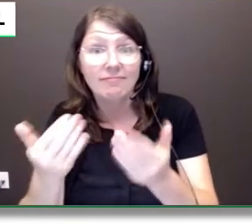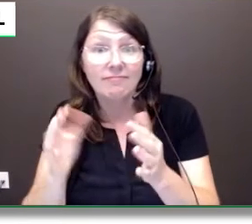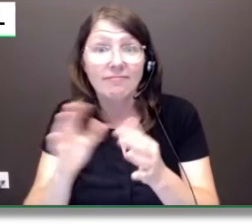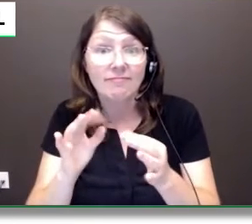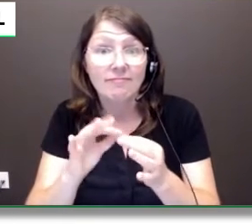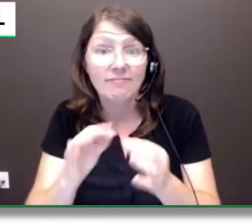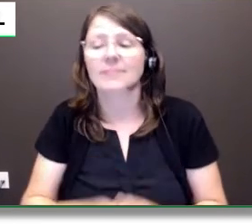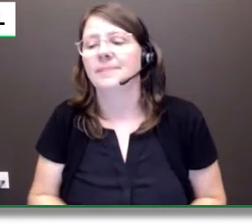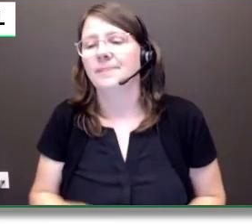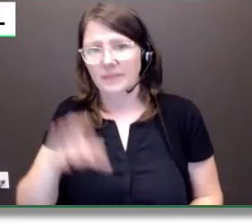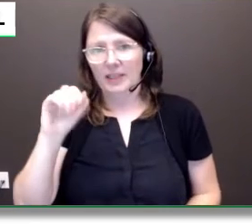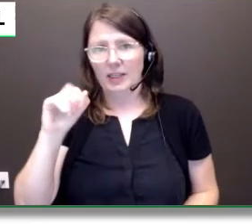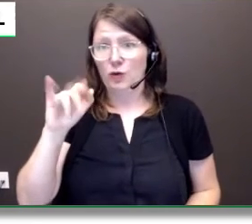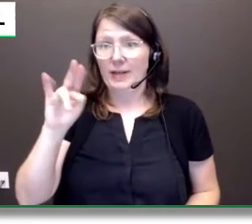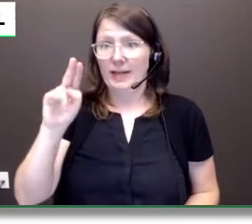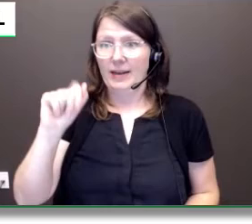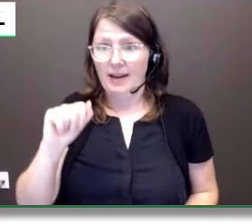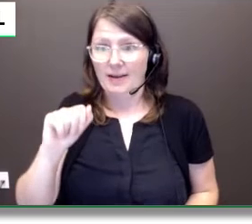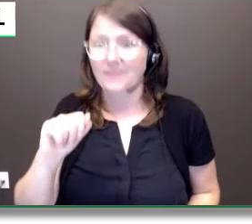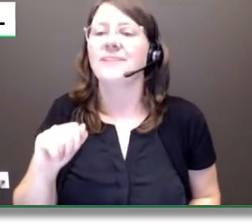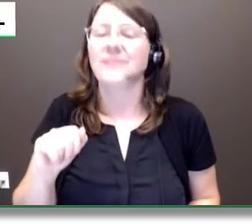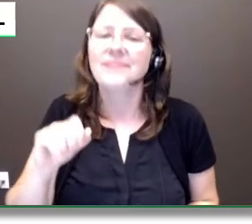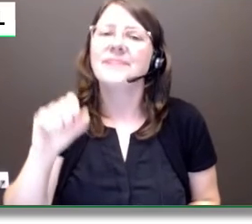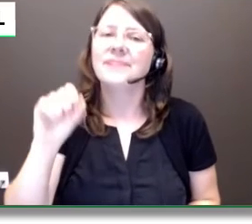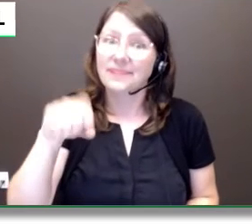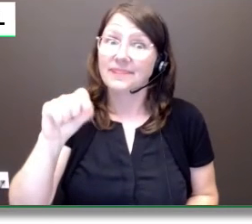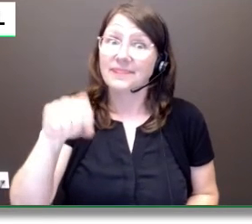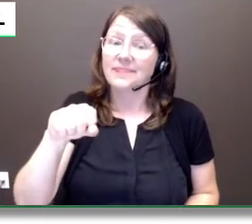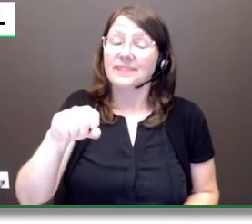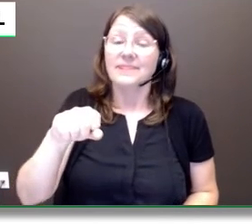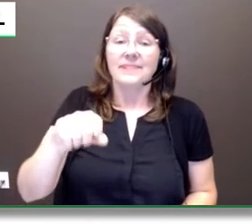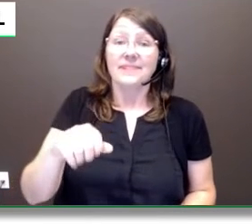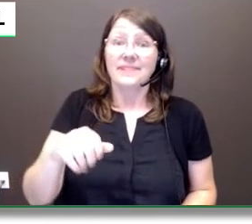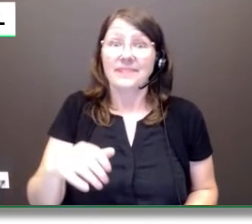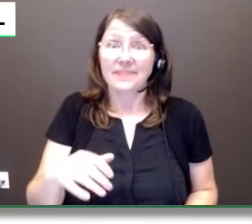component is so valuable and sometimes I think that the park staff